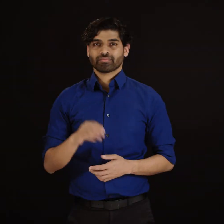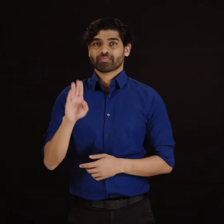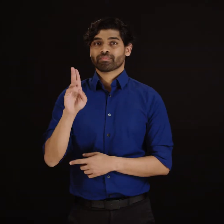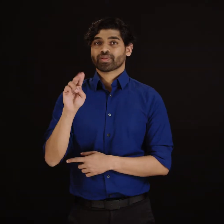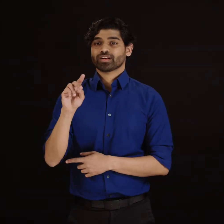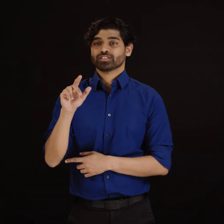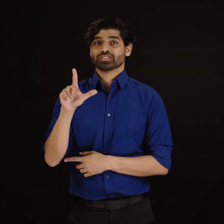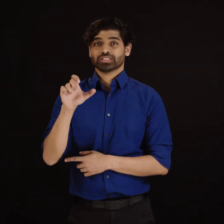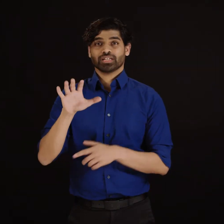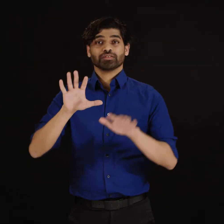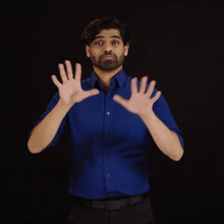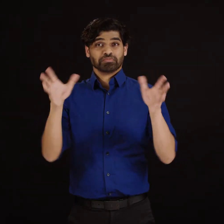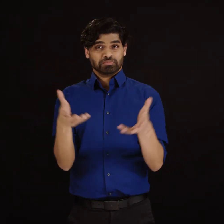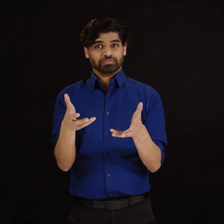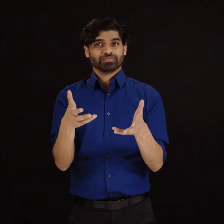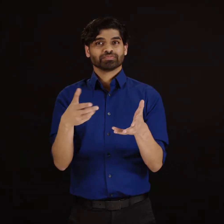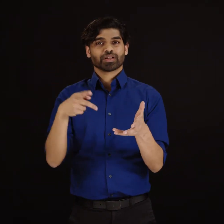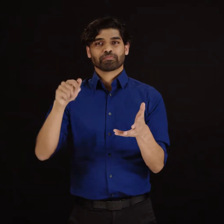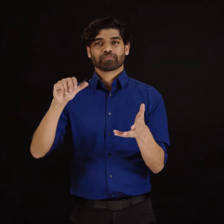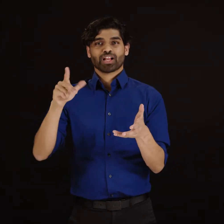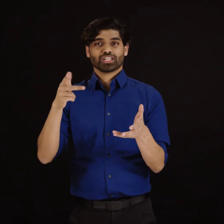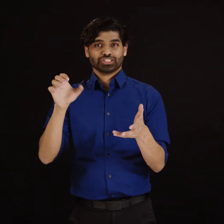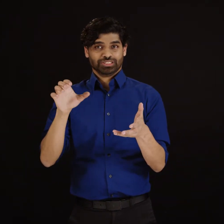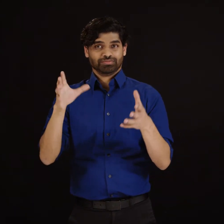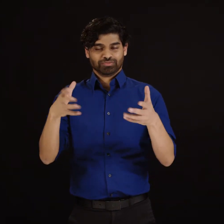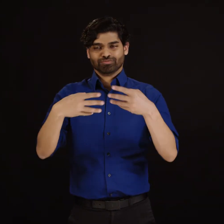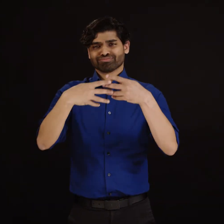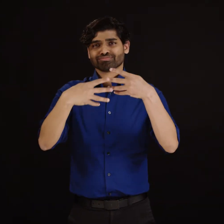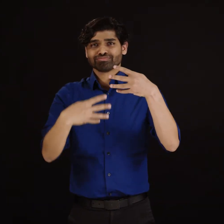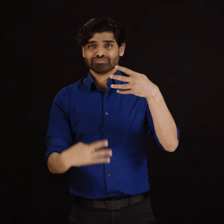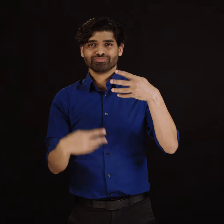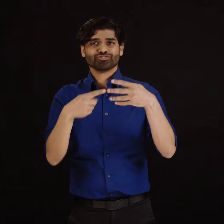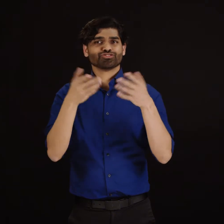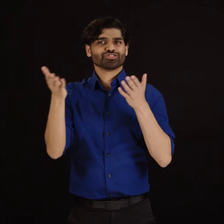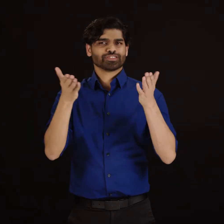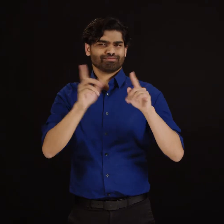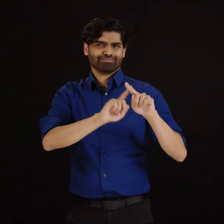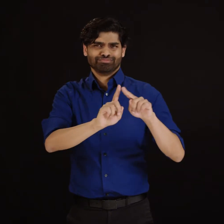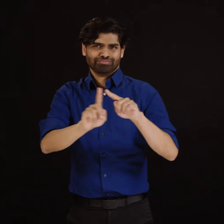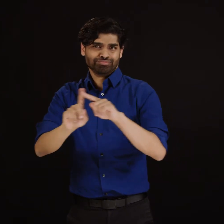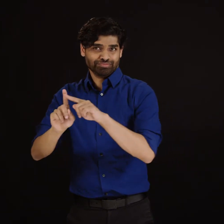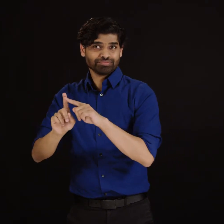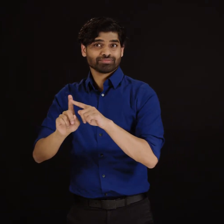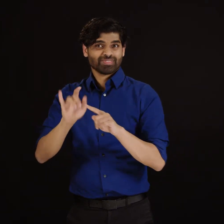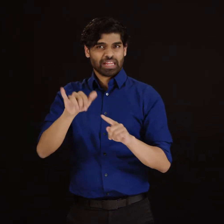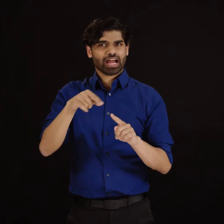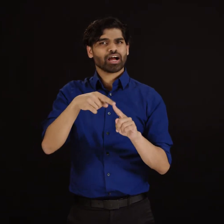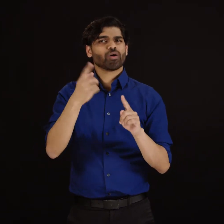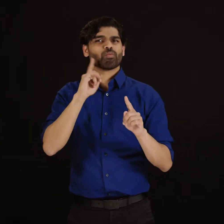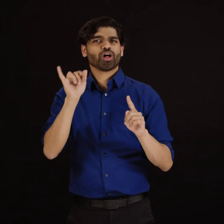A Bundle is a package of services that are available from a service provider possibly including TV,